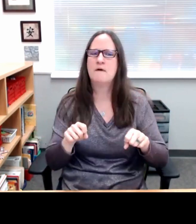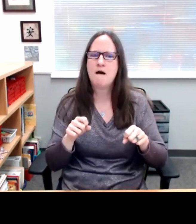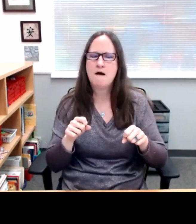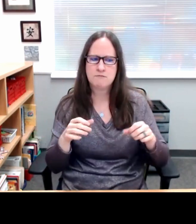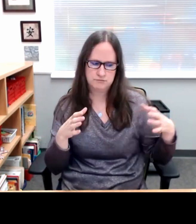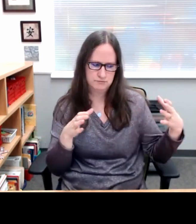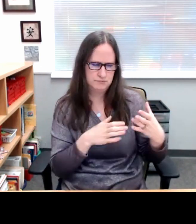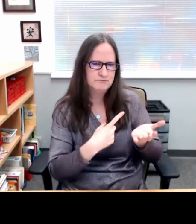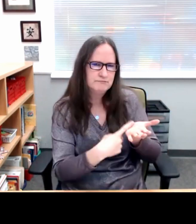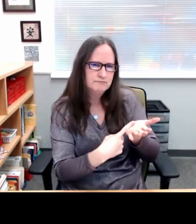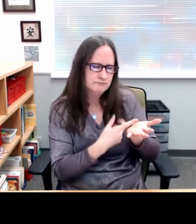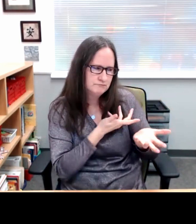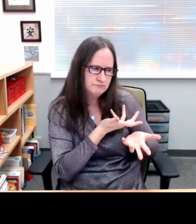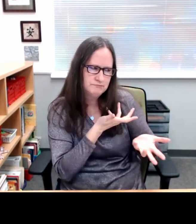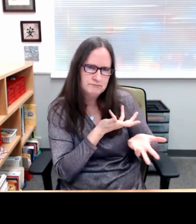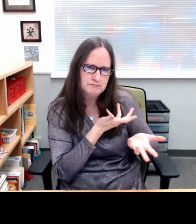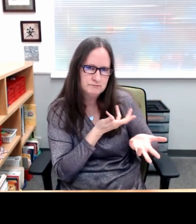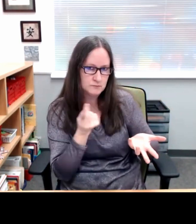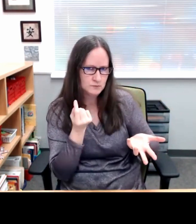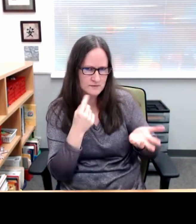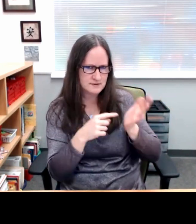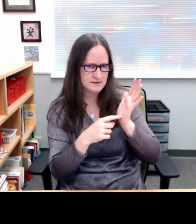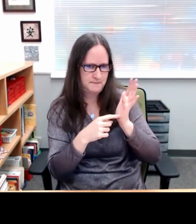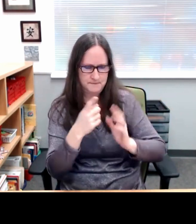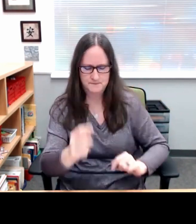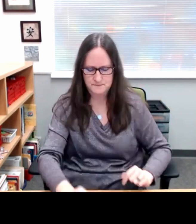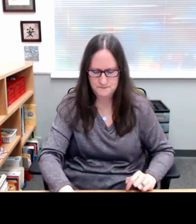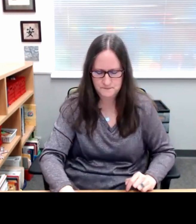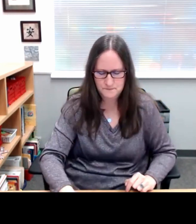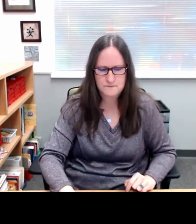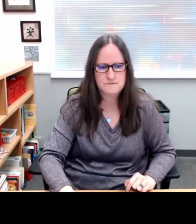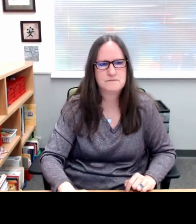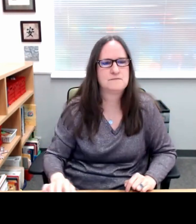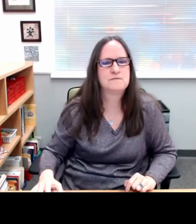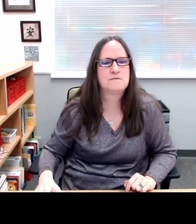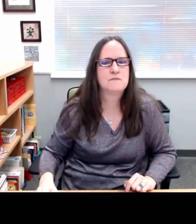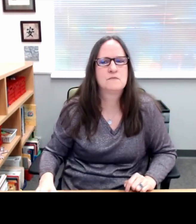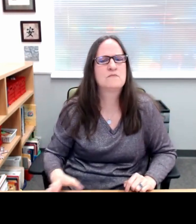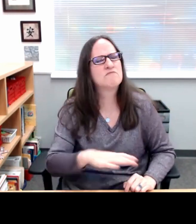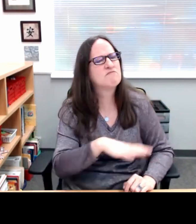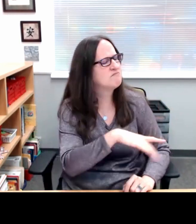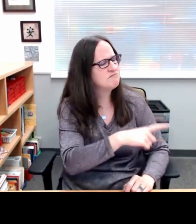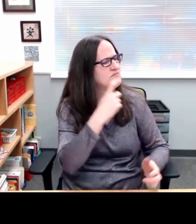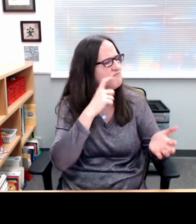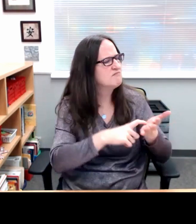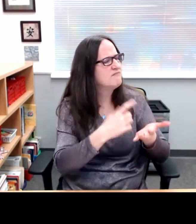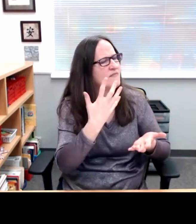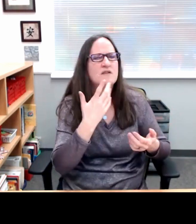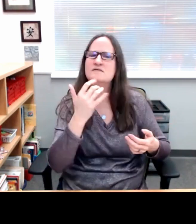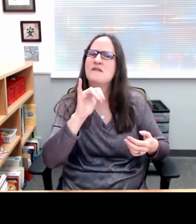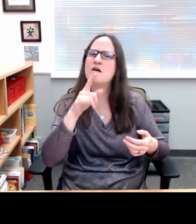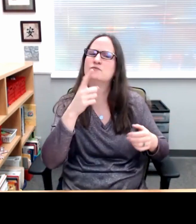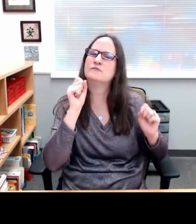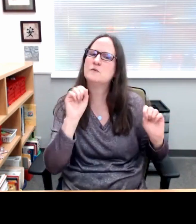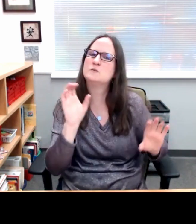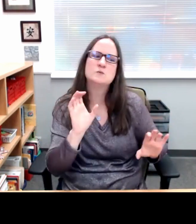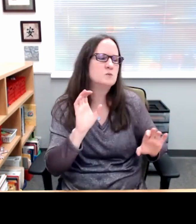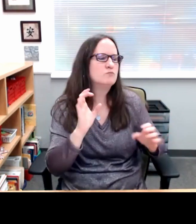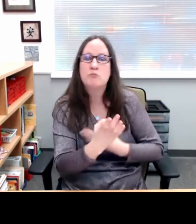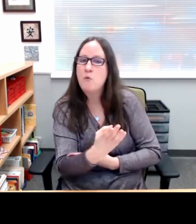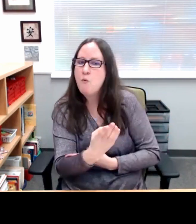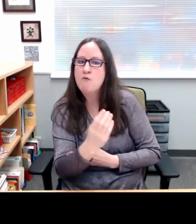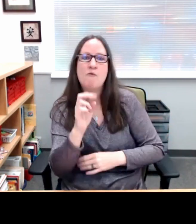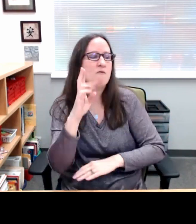over. There's other ways you can do that. You can talk and interact. I'll show you another example.